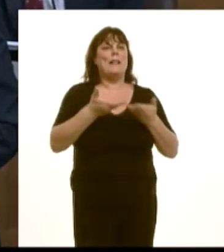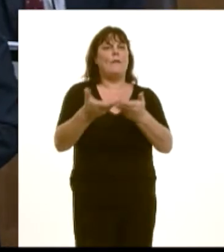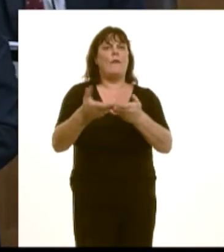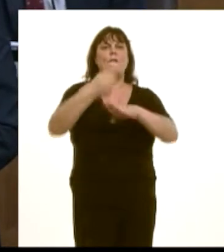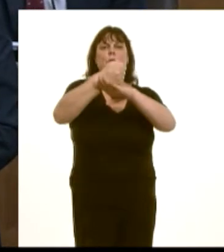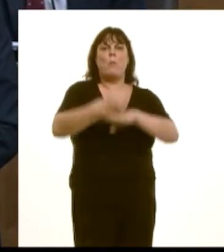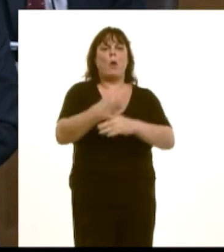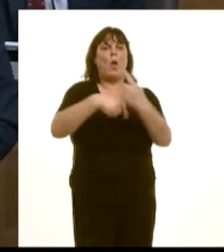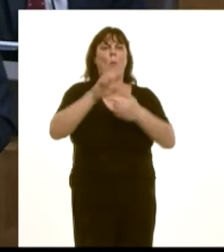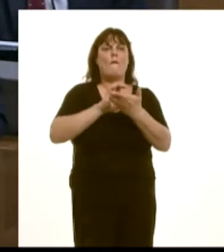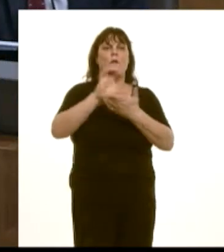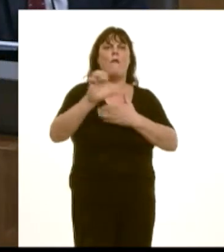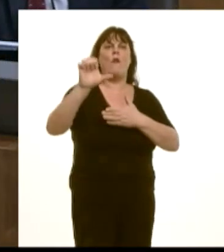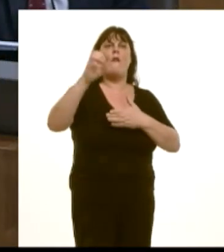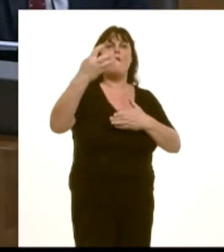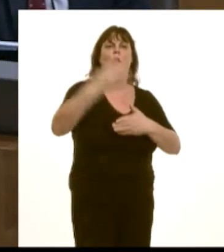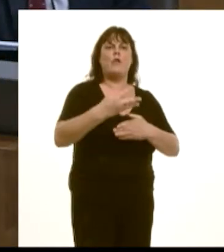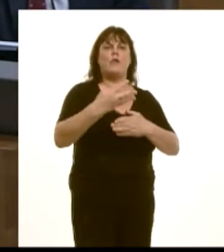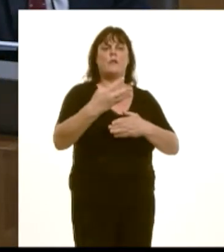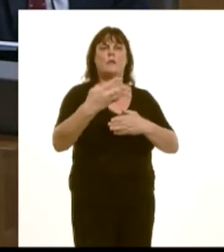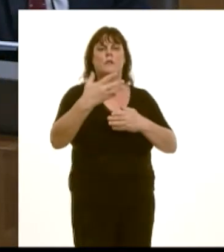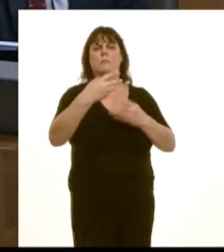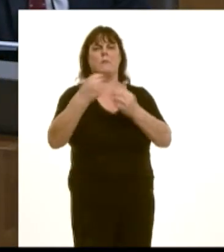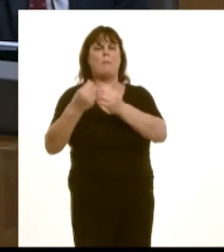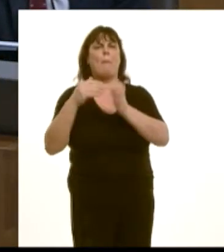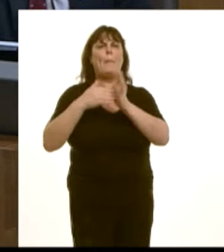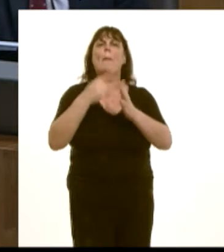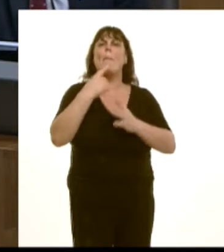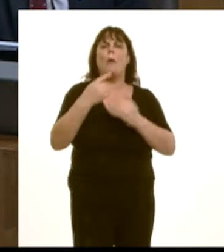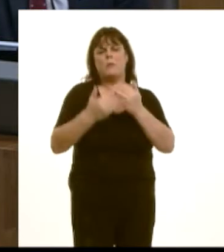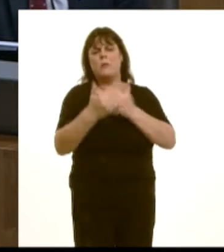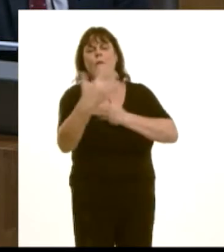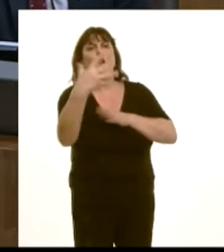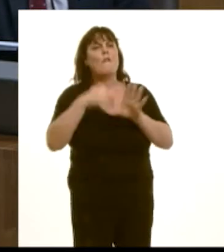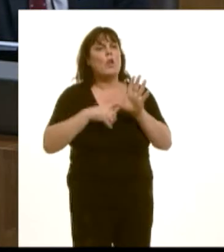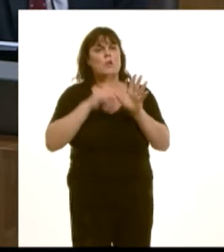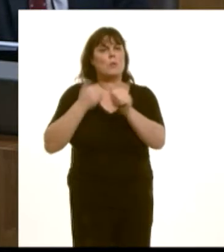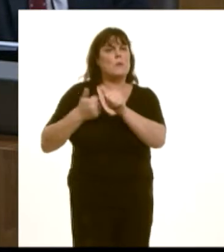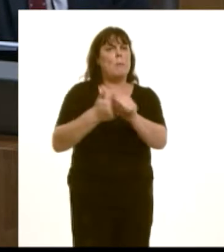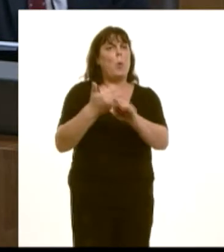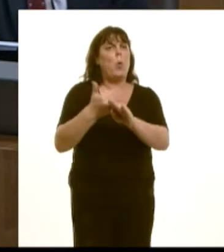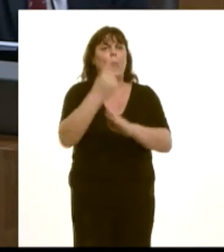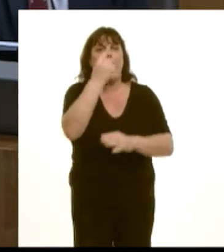investing an extra 425 million over the next two years in the NHS to support this work. David Rees: Thank you for that answer, First